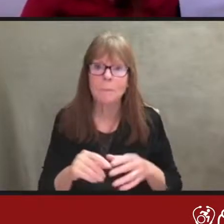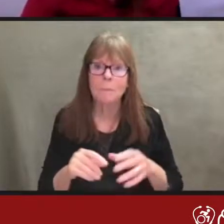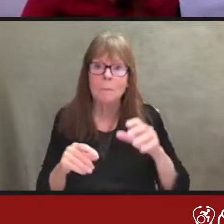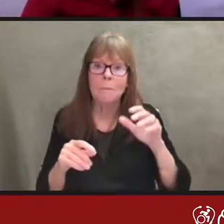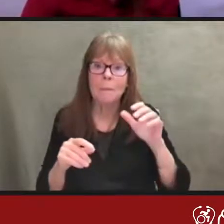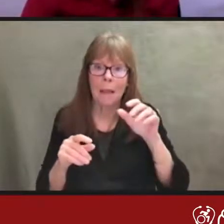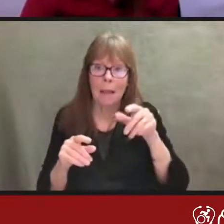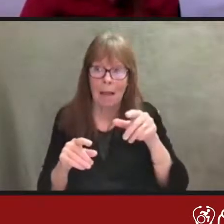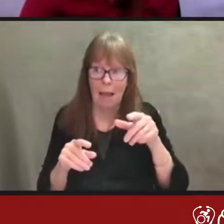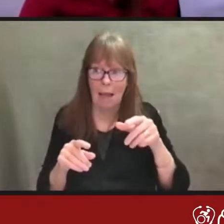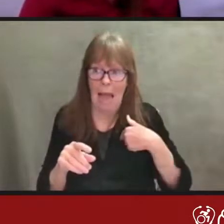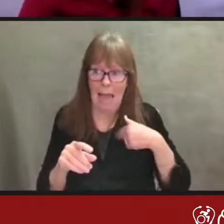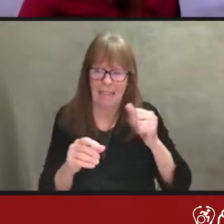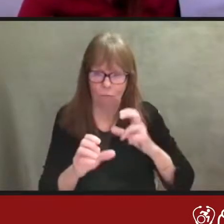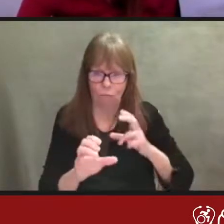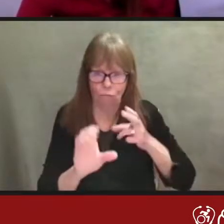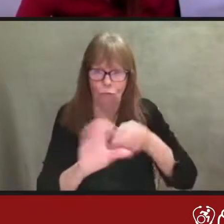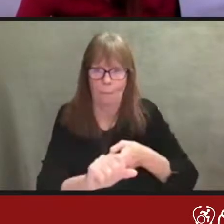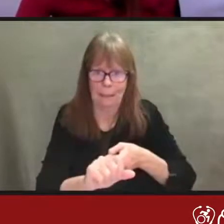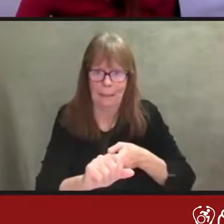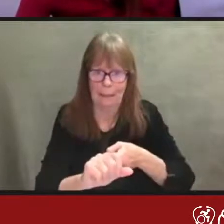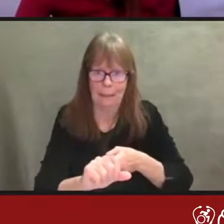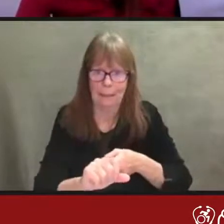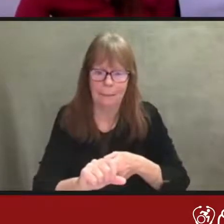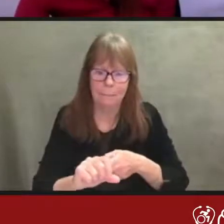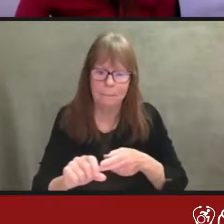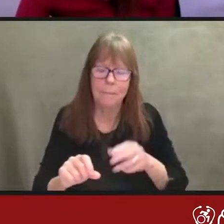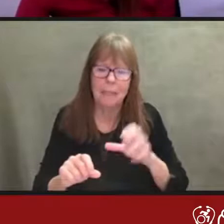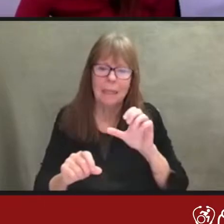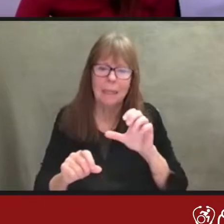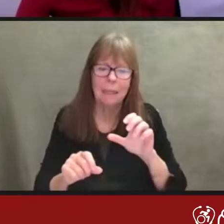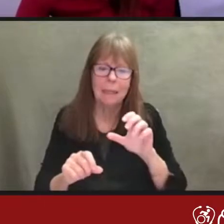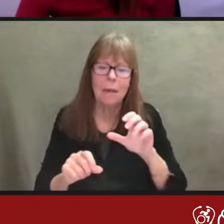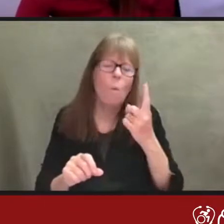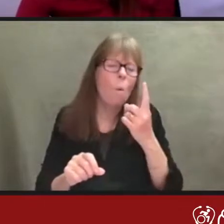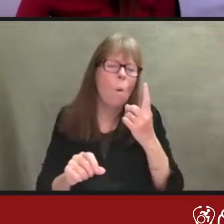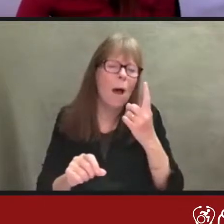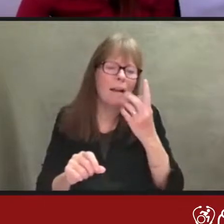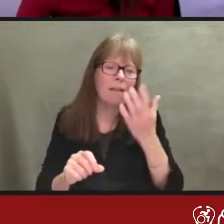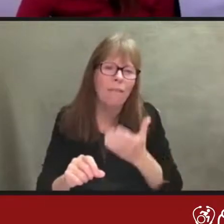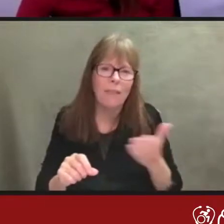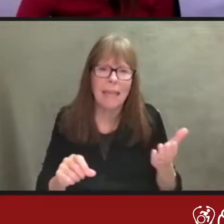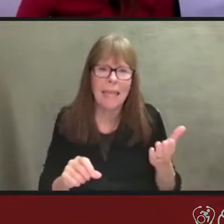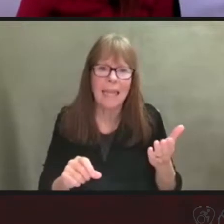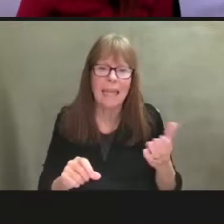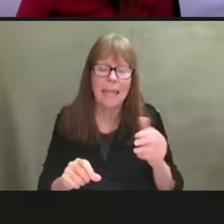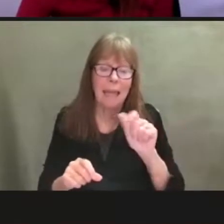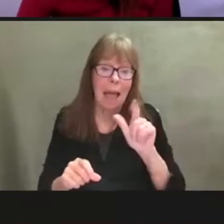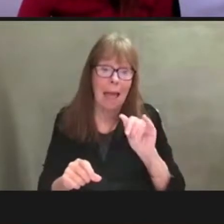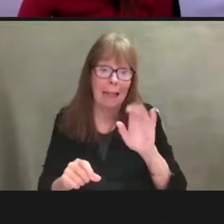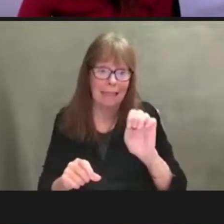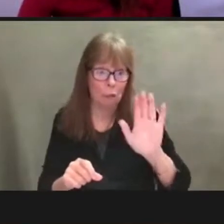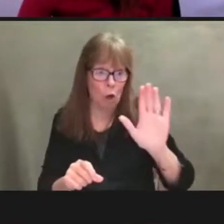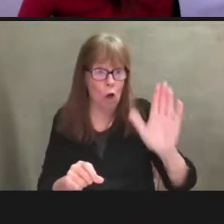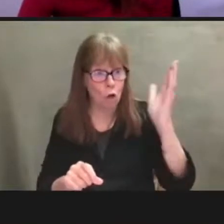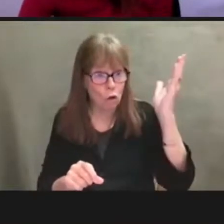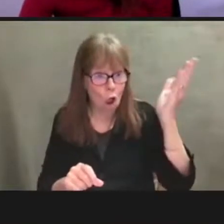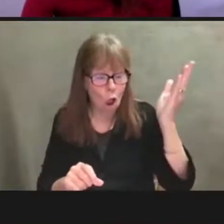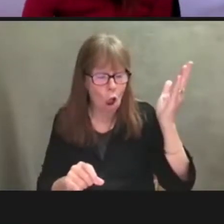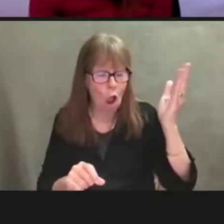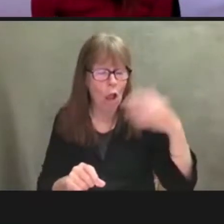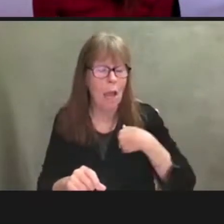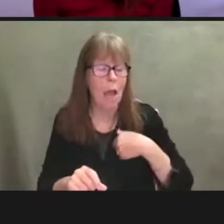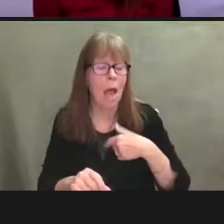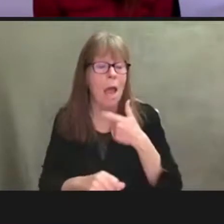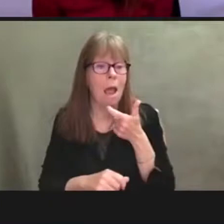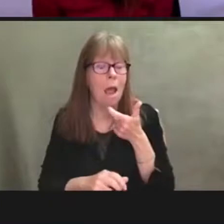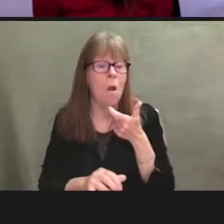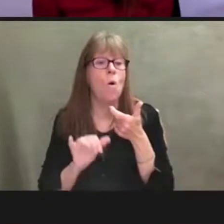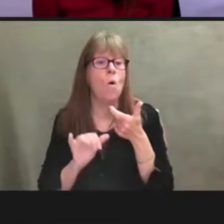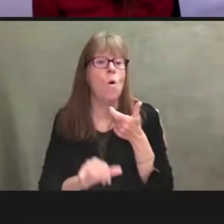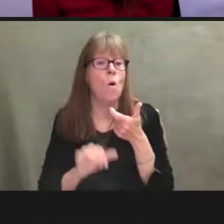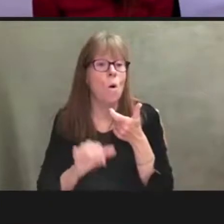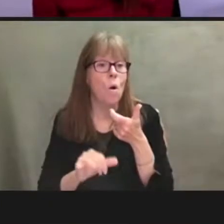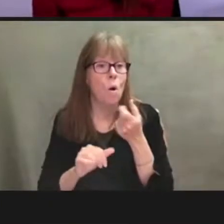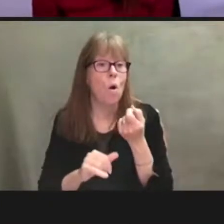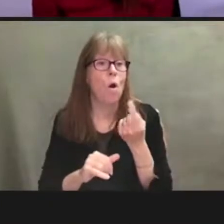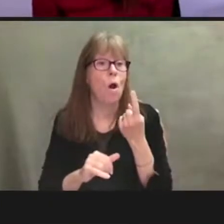One of the things that Alice's talk brought up for me was the tension between services